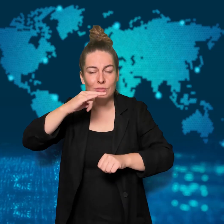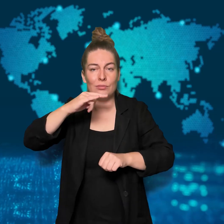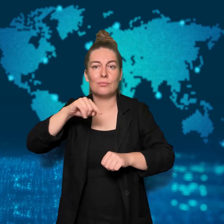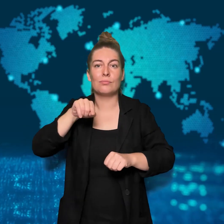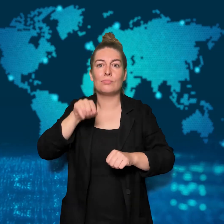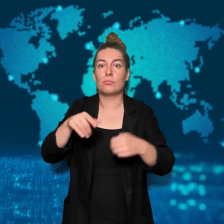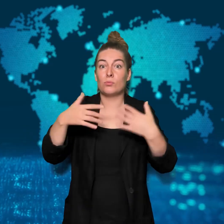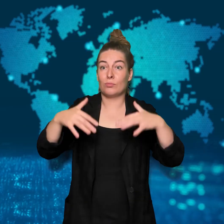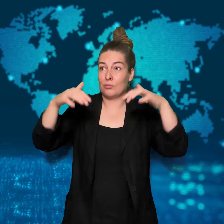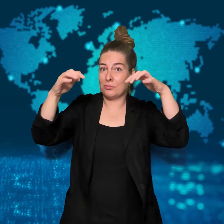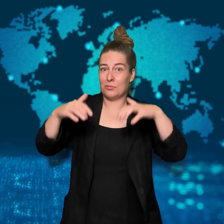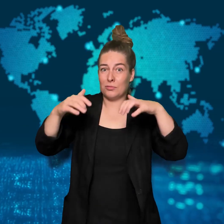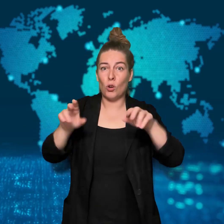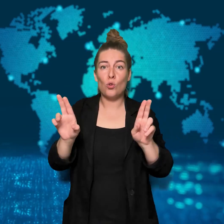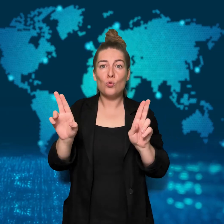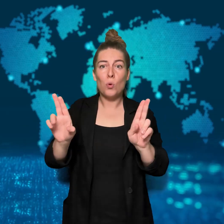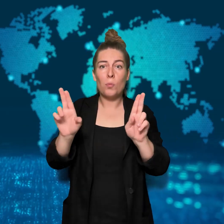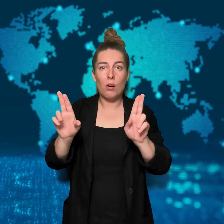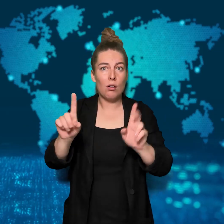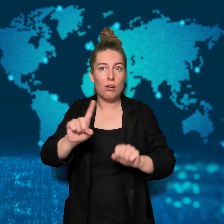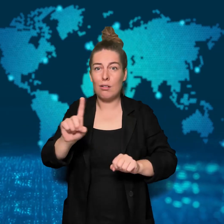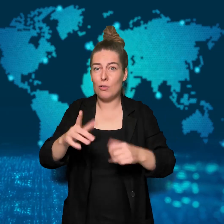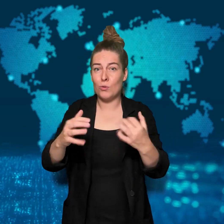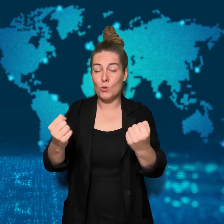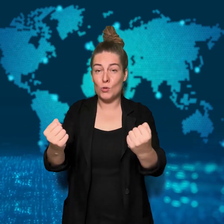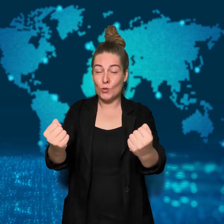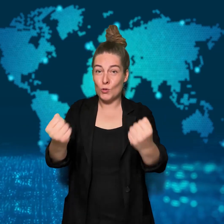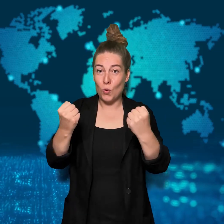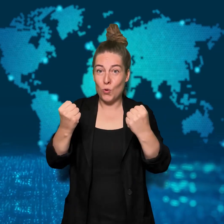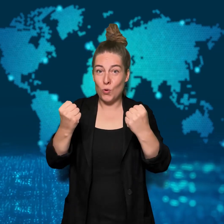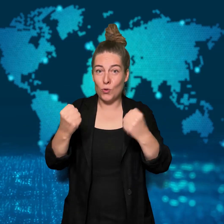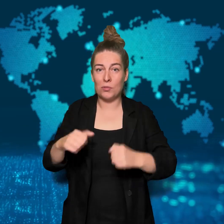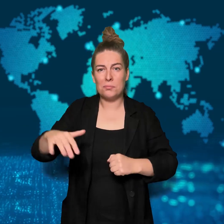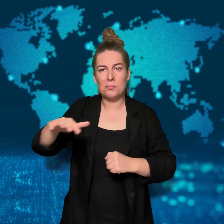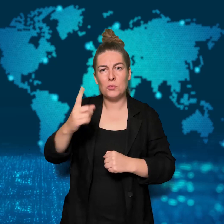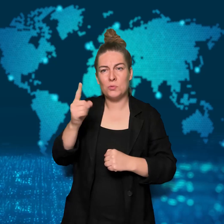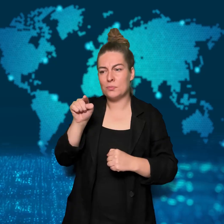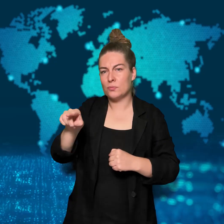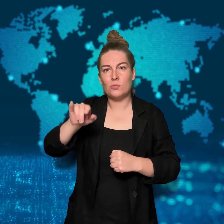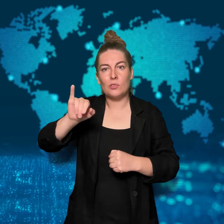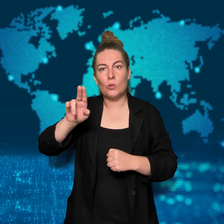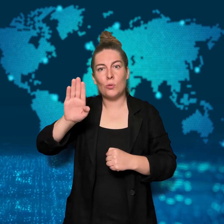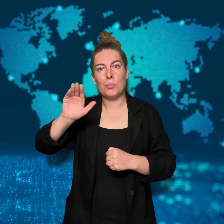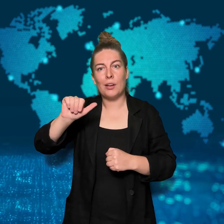Some have died - including children -